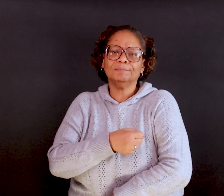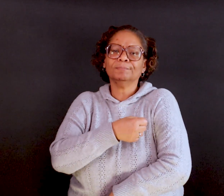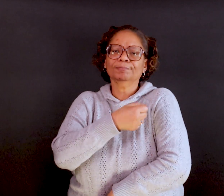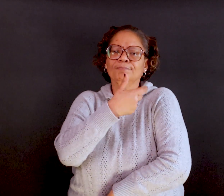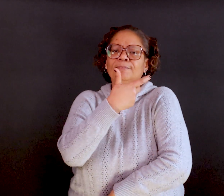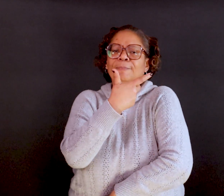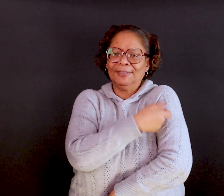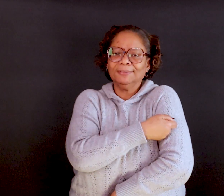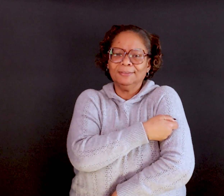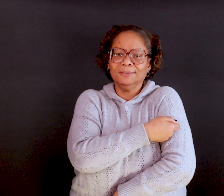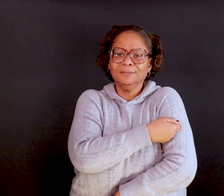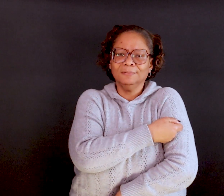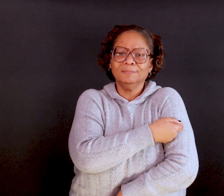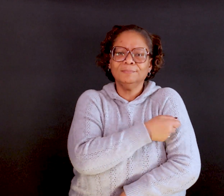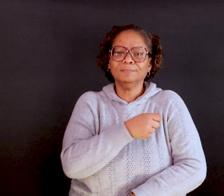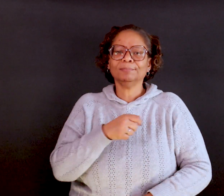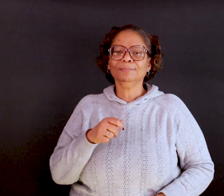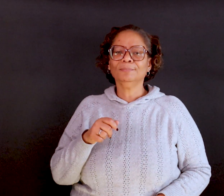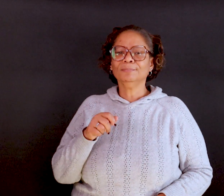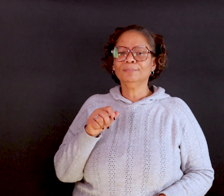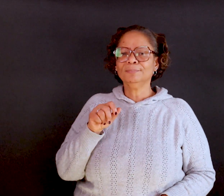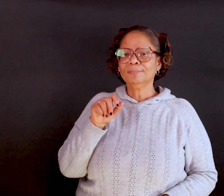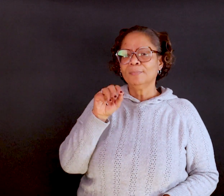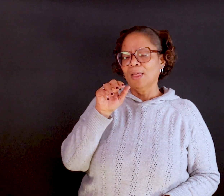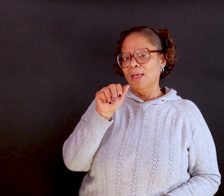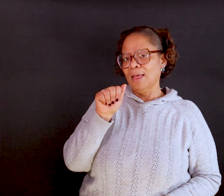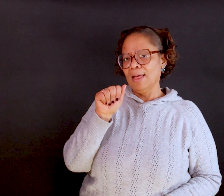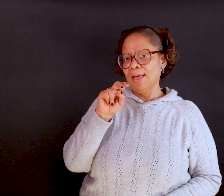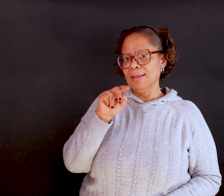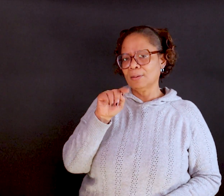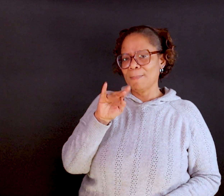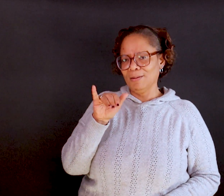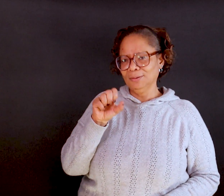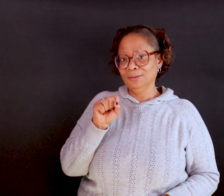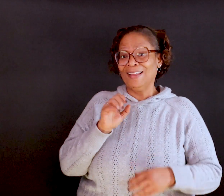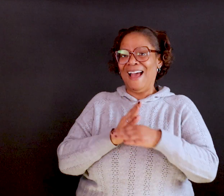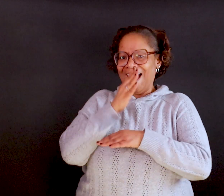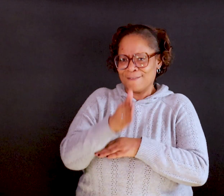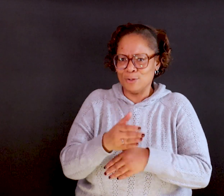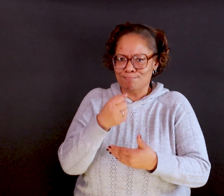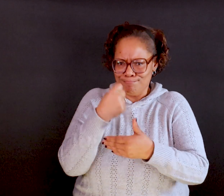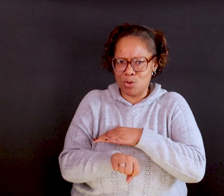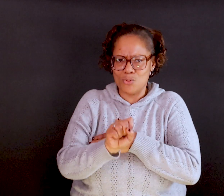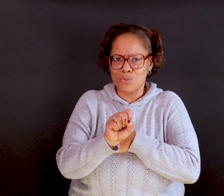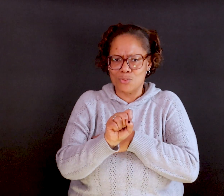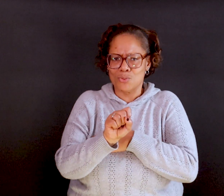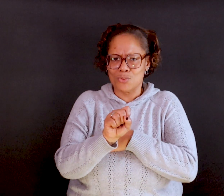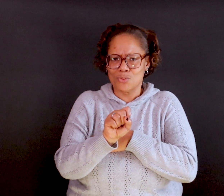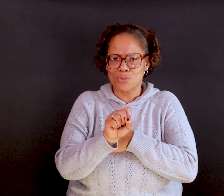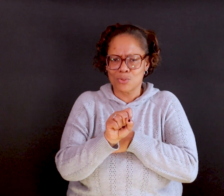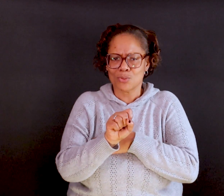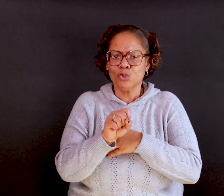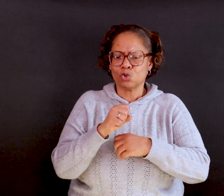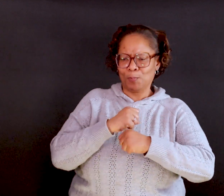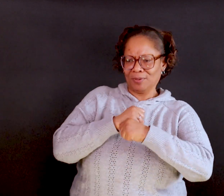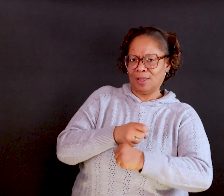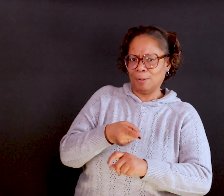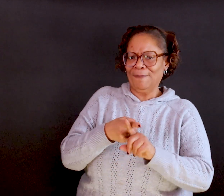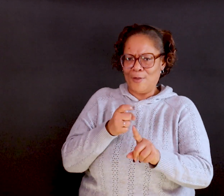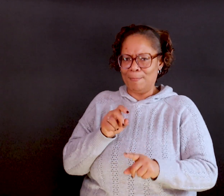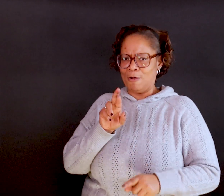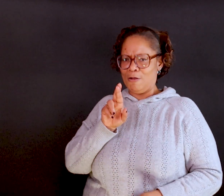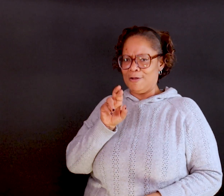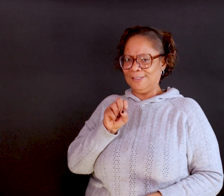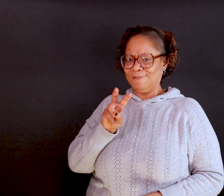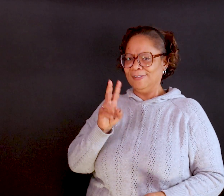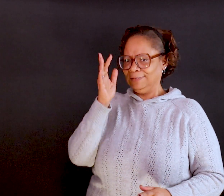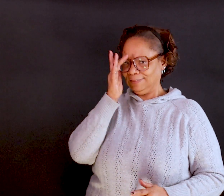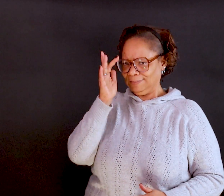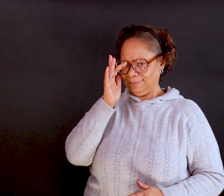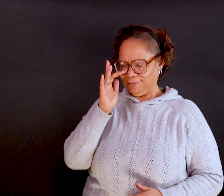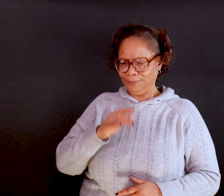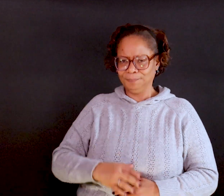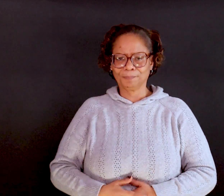after delivery to protect them against RSV disease.